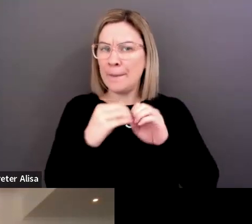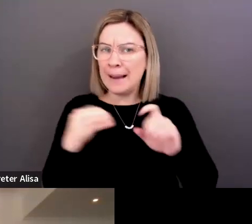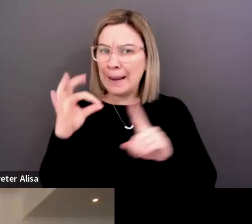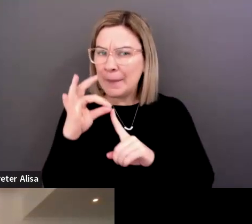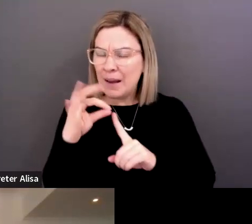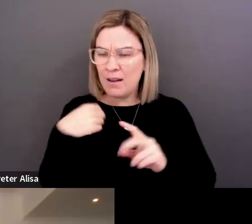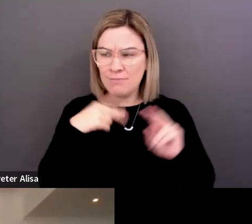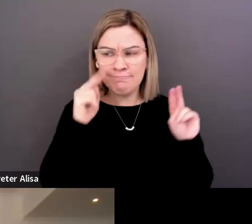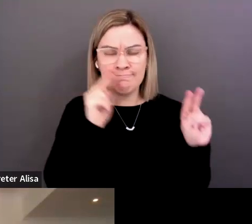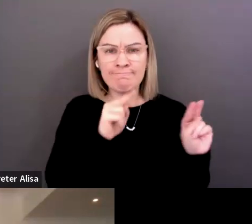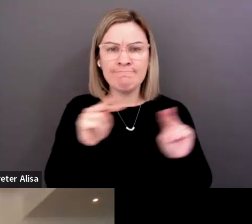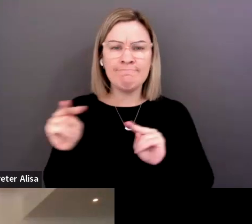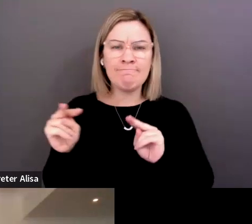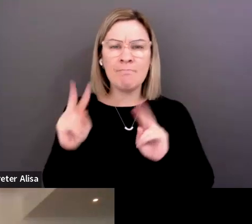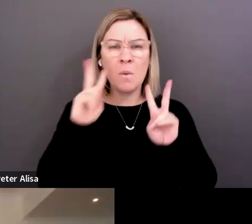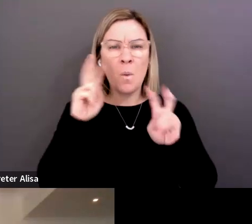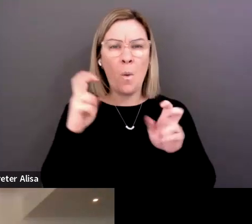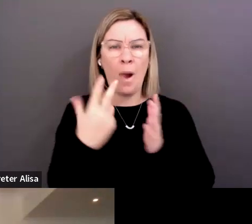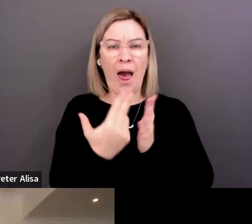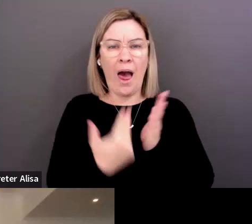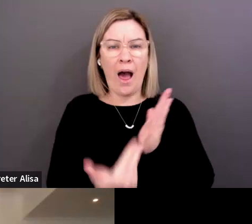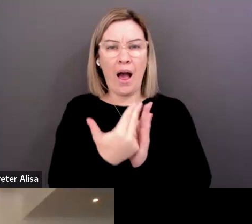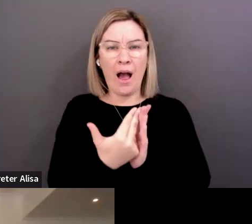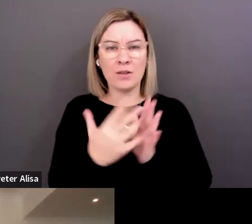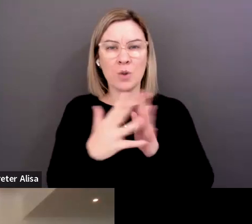through coming to know Liberate Tate and people in the UK working on